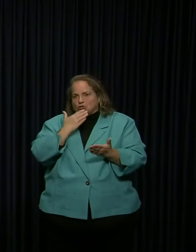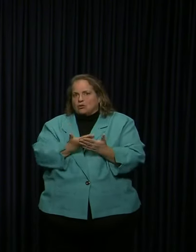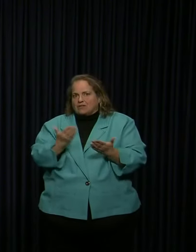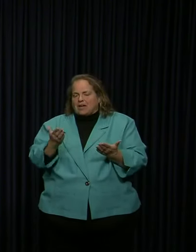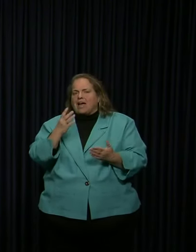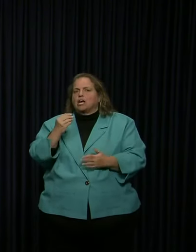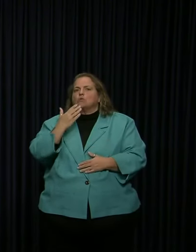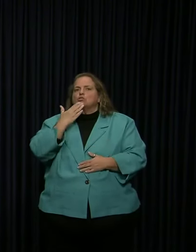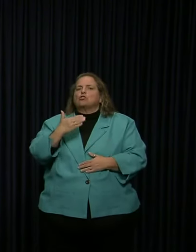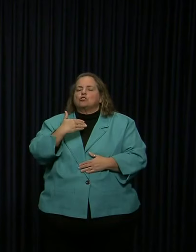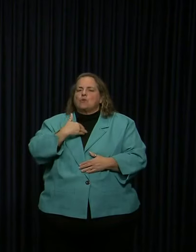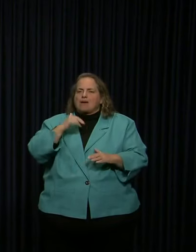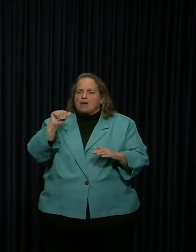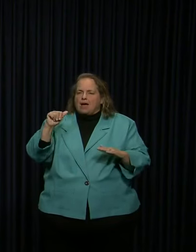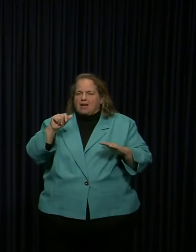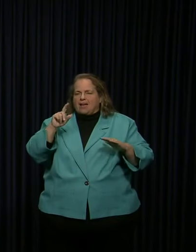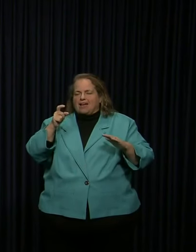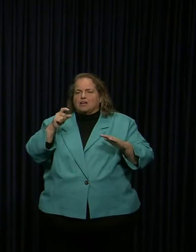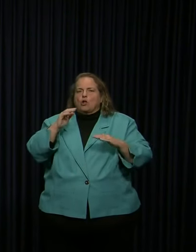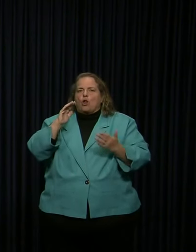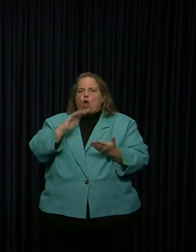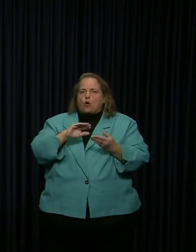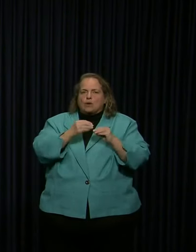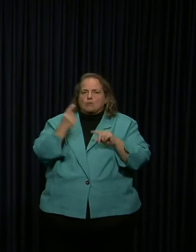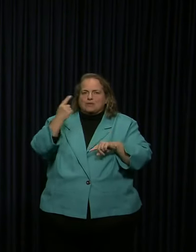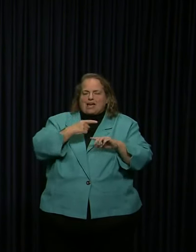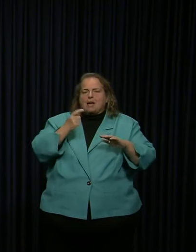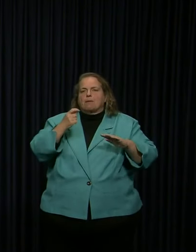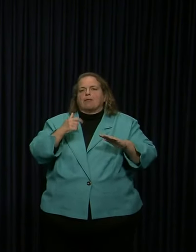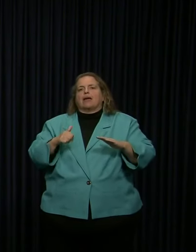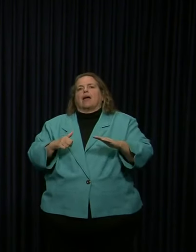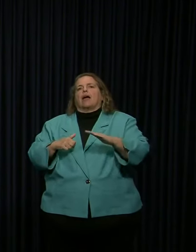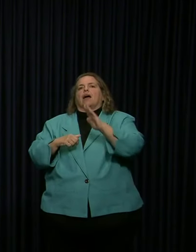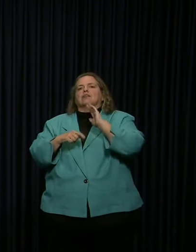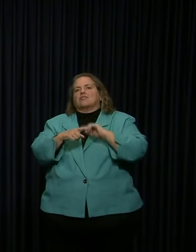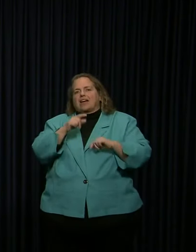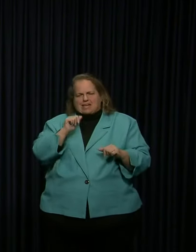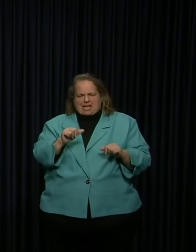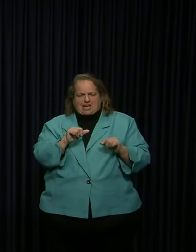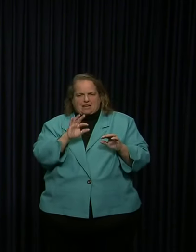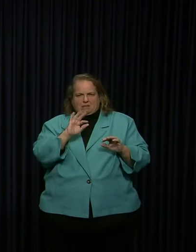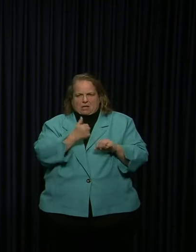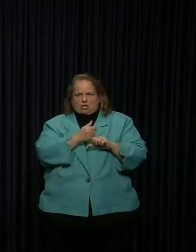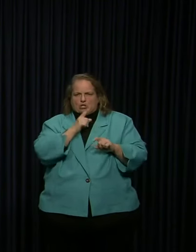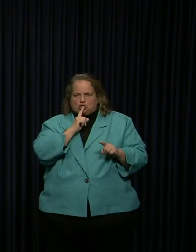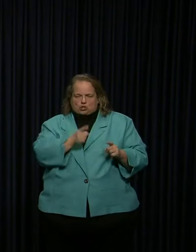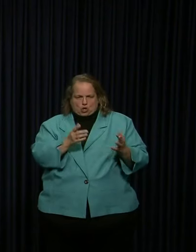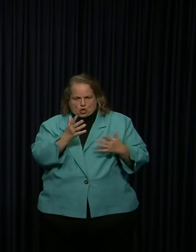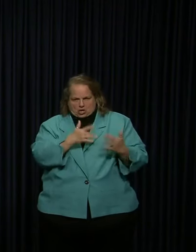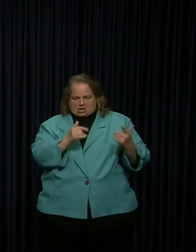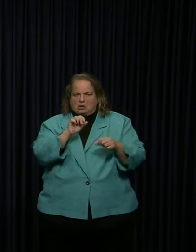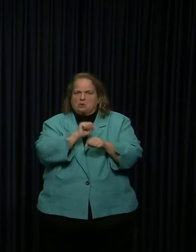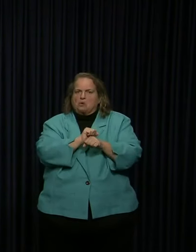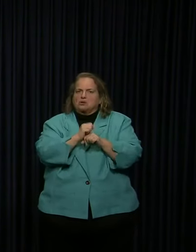THERE ARE MANY SIGNS TODAY, SIGNALS THAT HE BELIEVES HE HAS THE AUTHORITY TO --